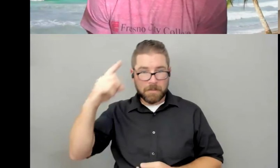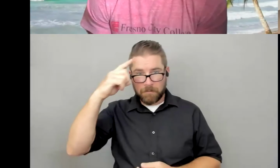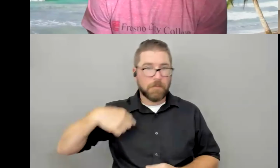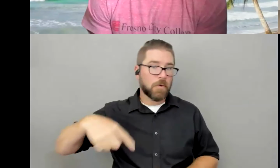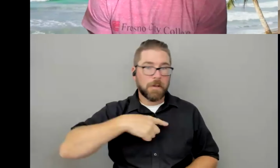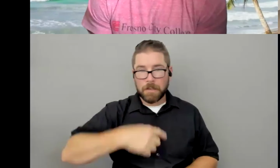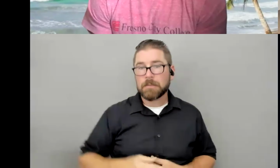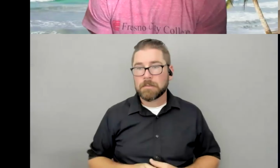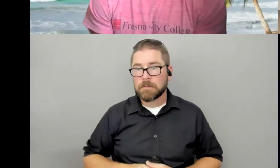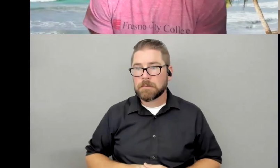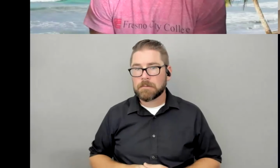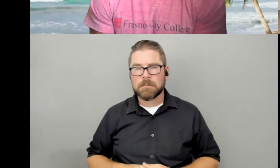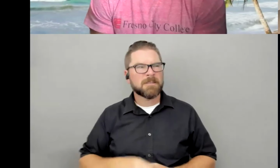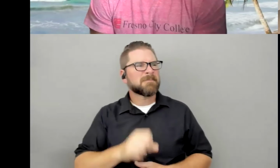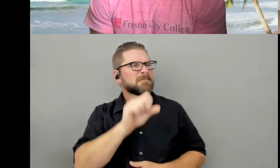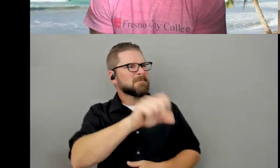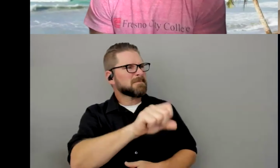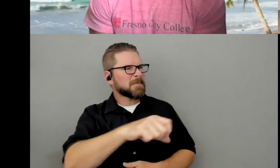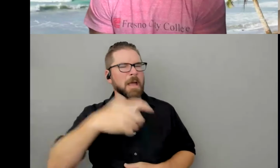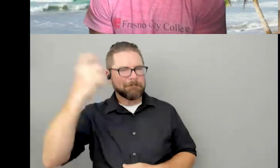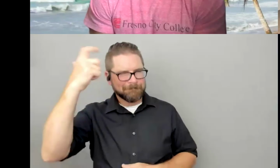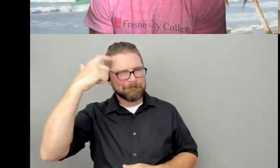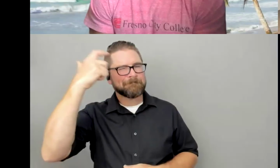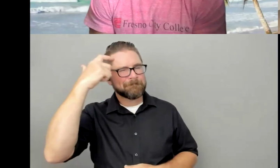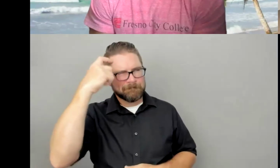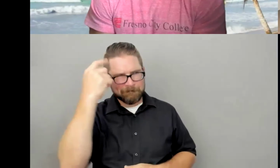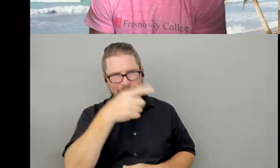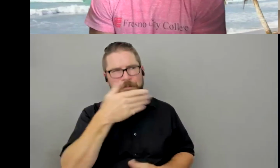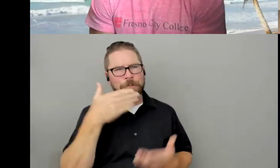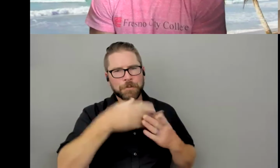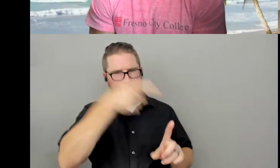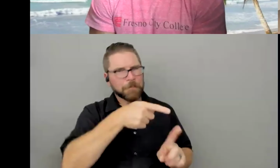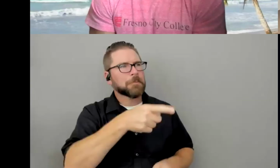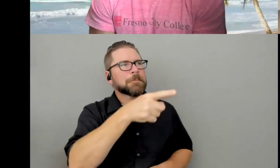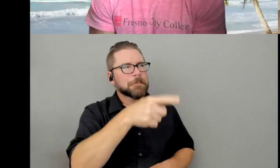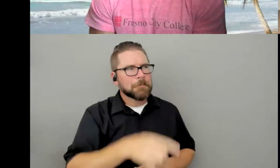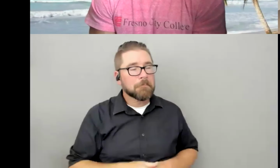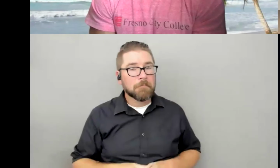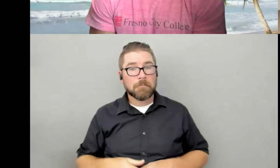totally makes sense. Good point. I usually don't mention it to my students.